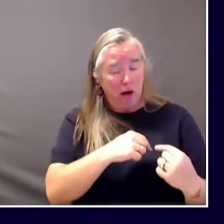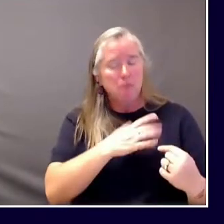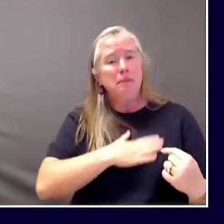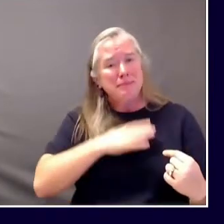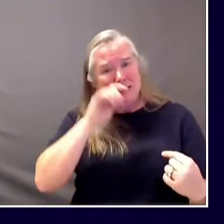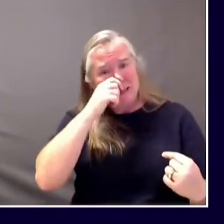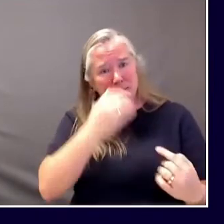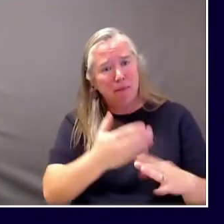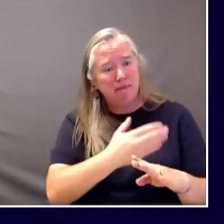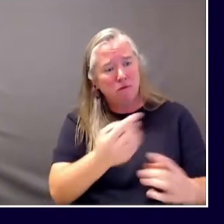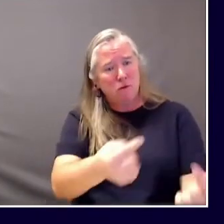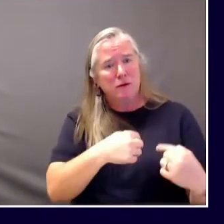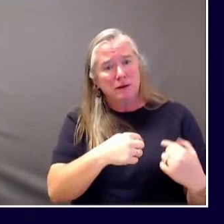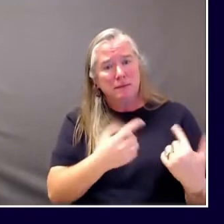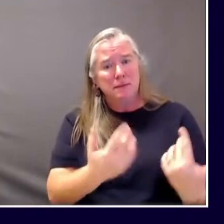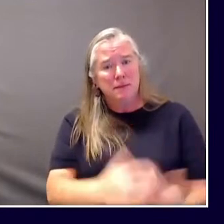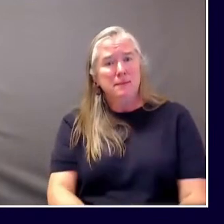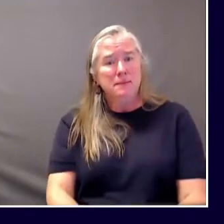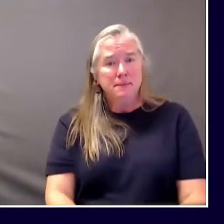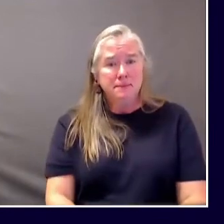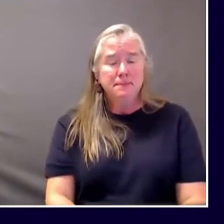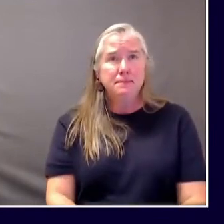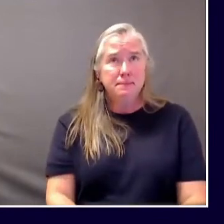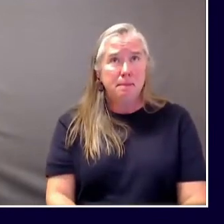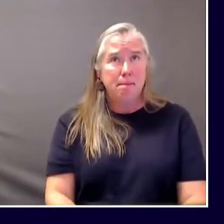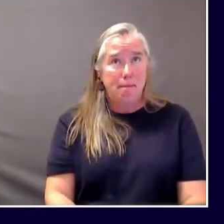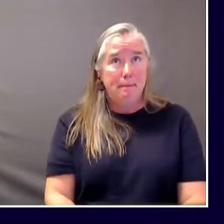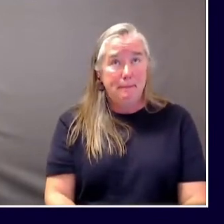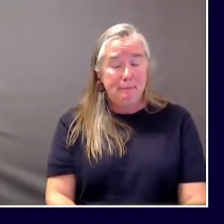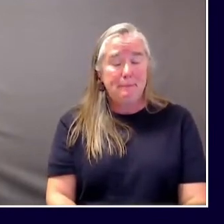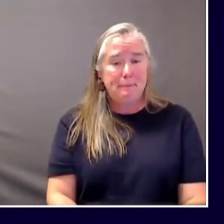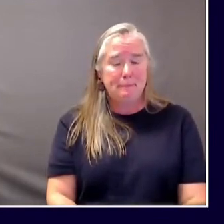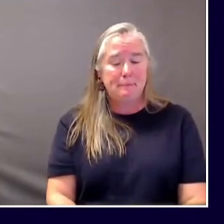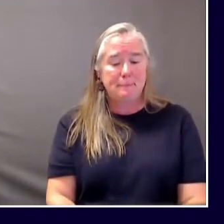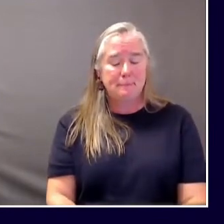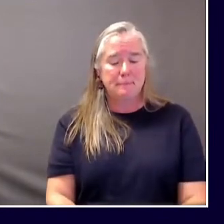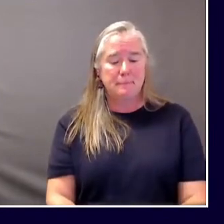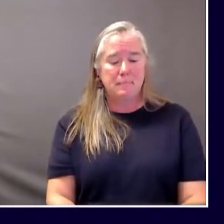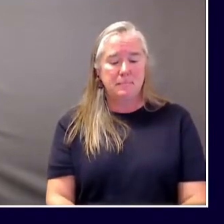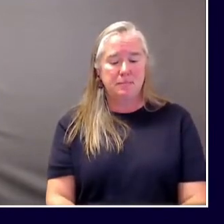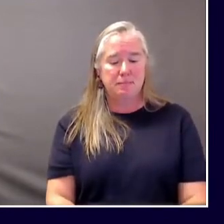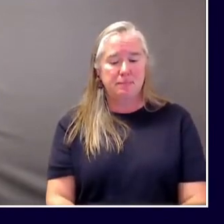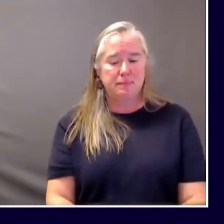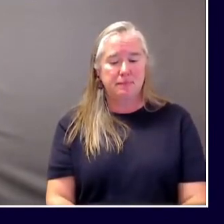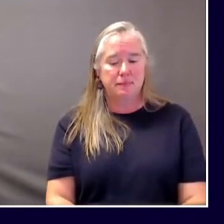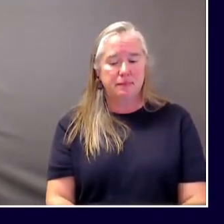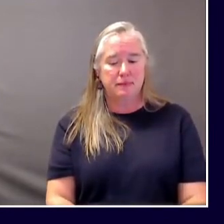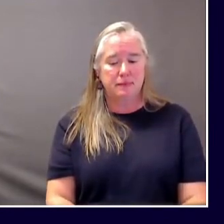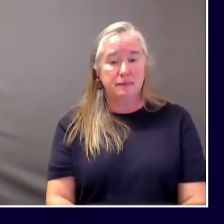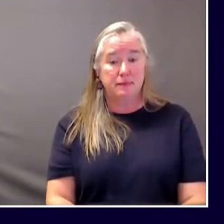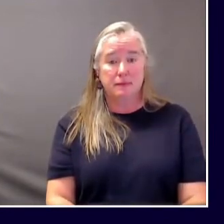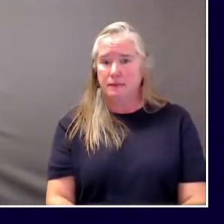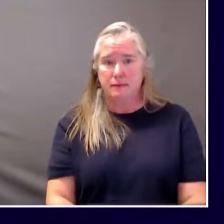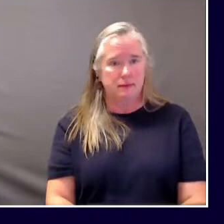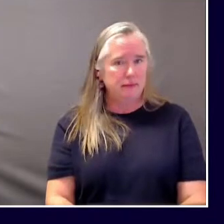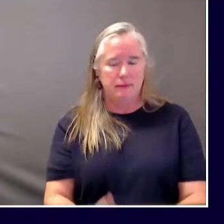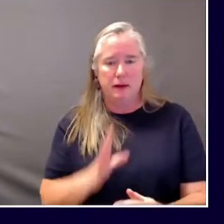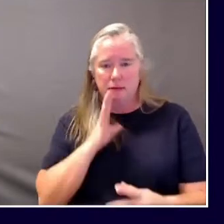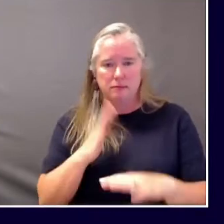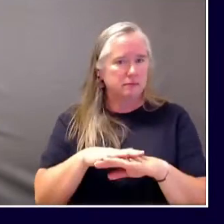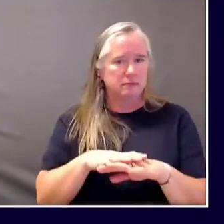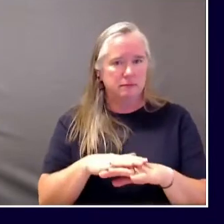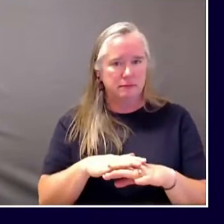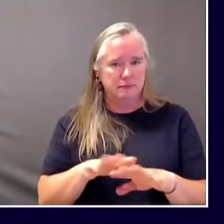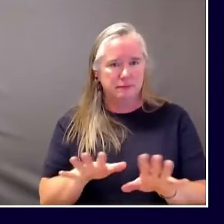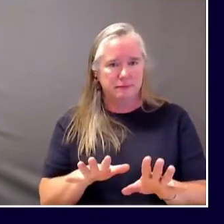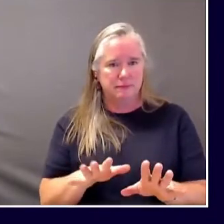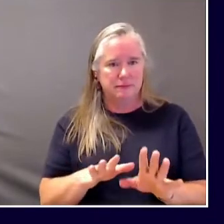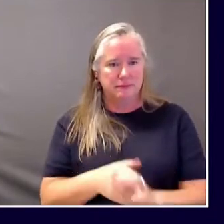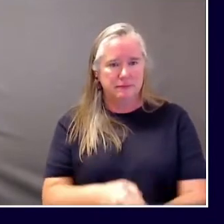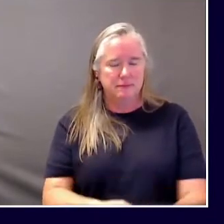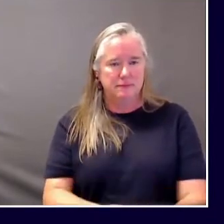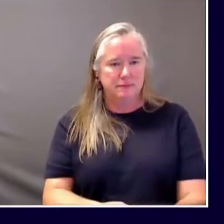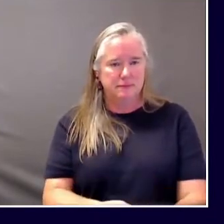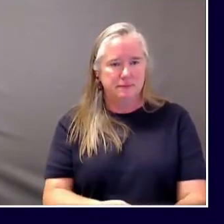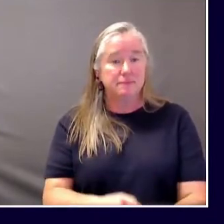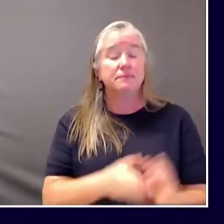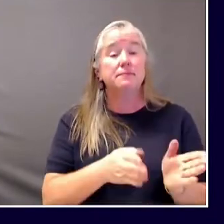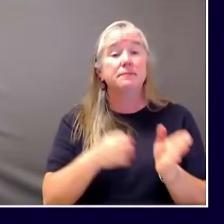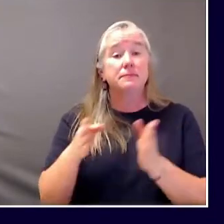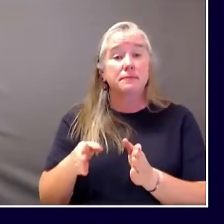a mandate at this point